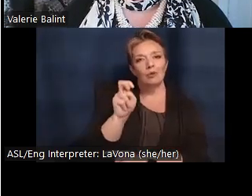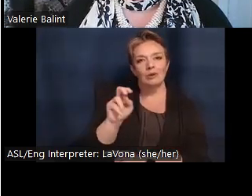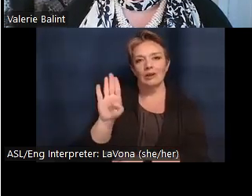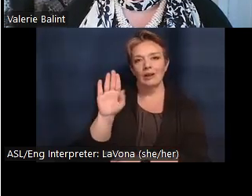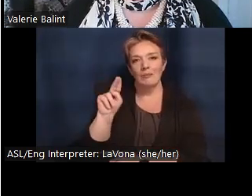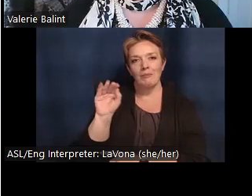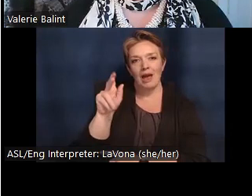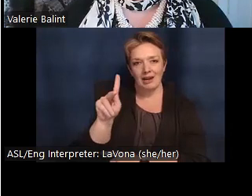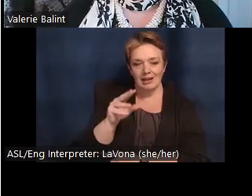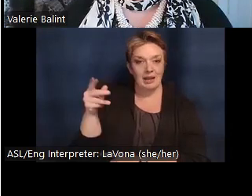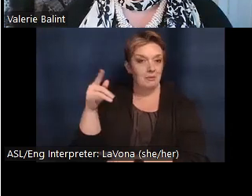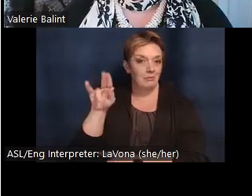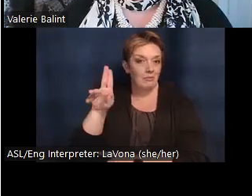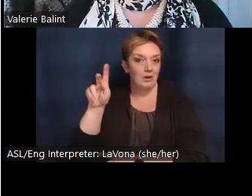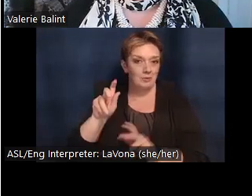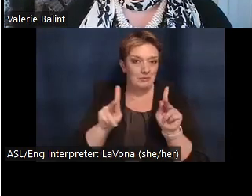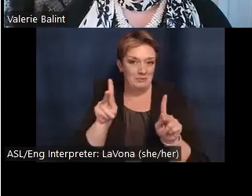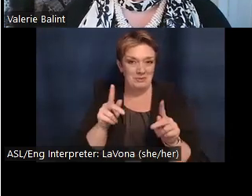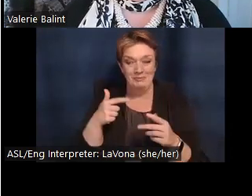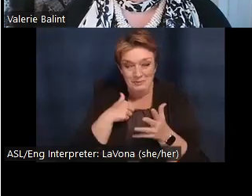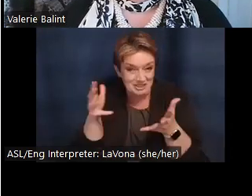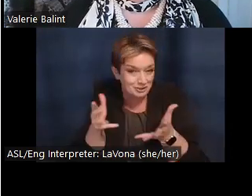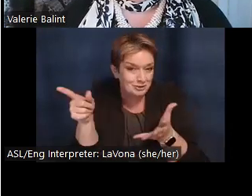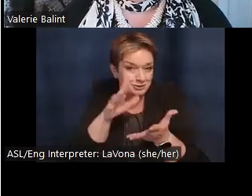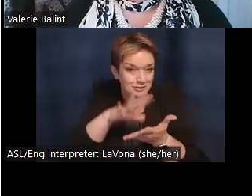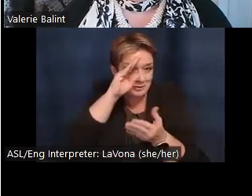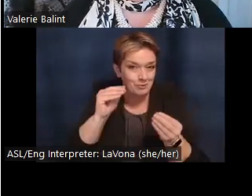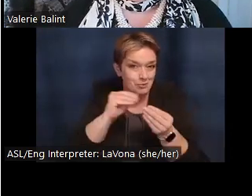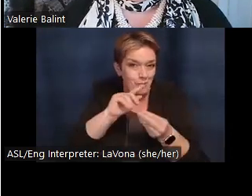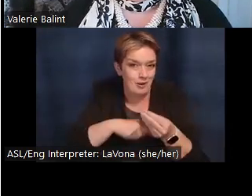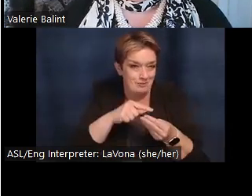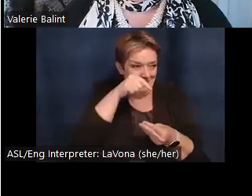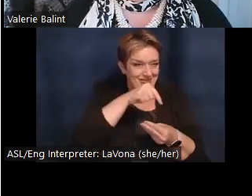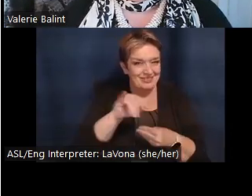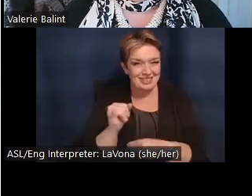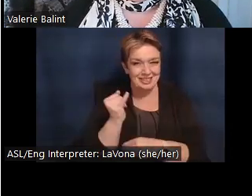I would really strongly encourage you to learn more about our museum here in Boise.